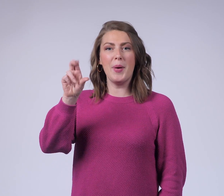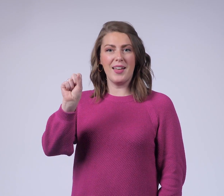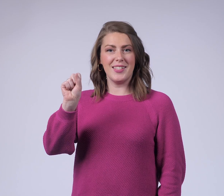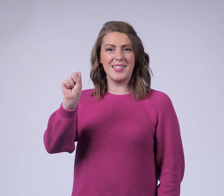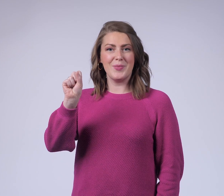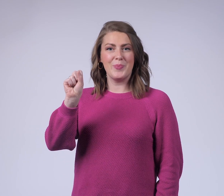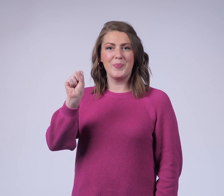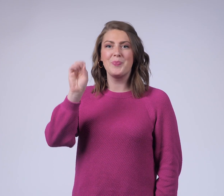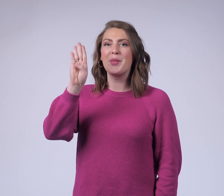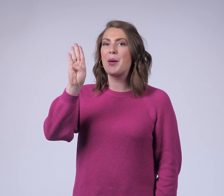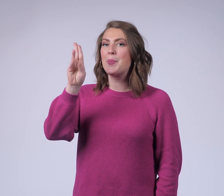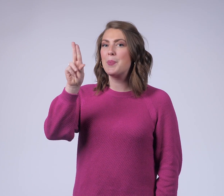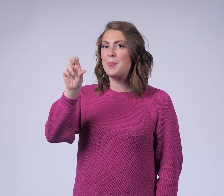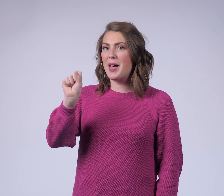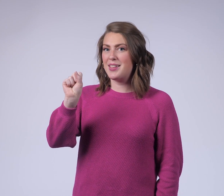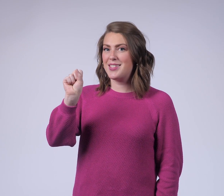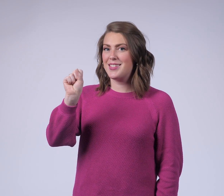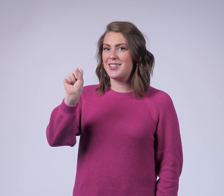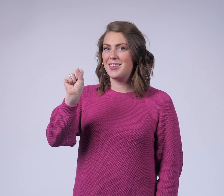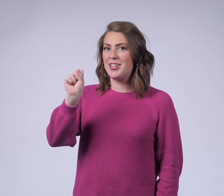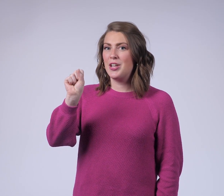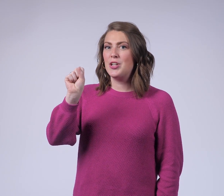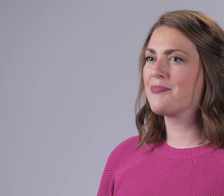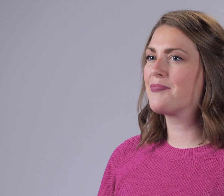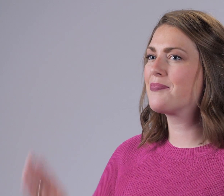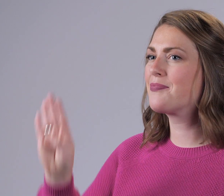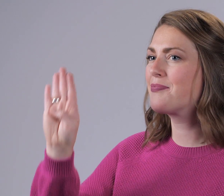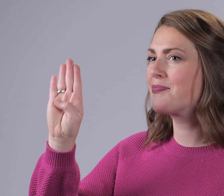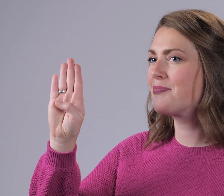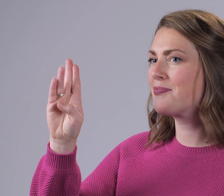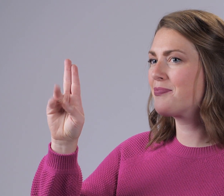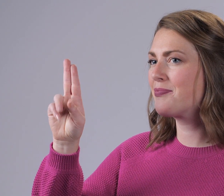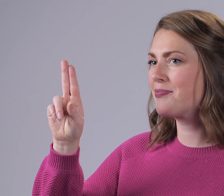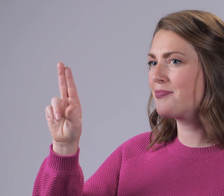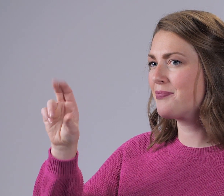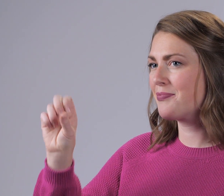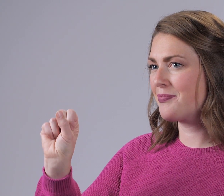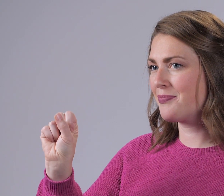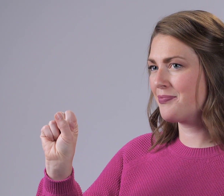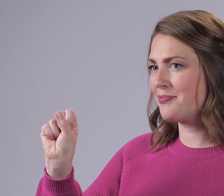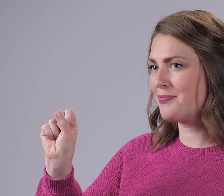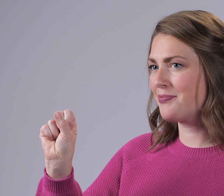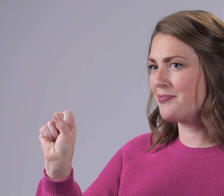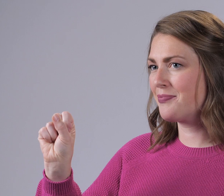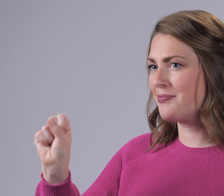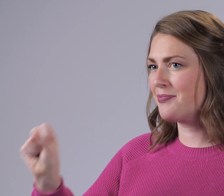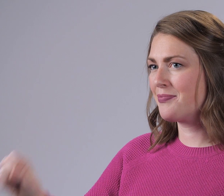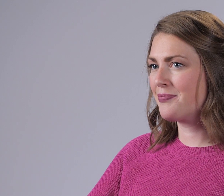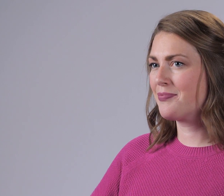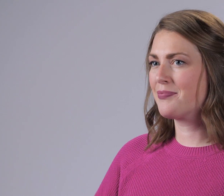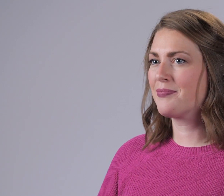Bus Bus You're doing the letters b u and s just at a faster speed.